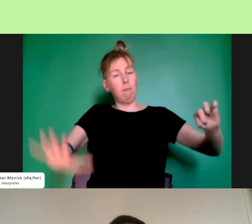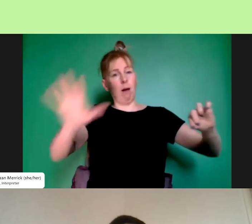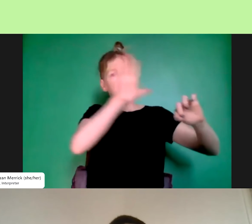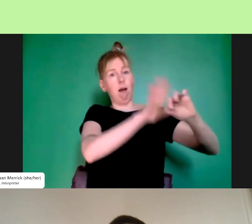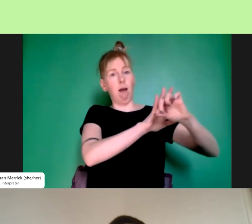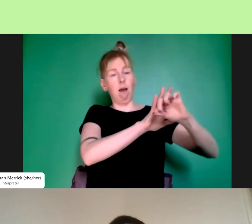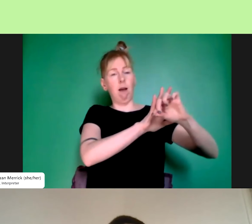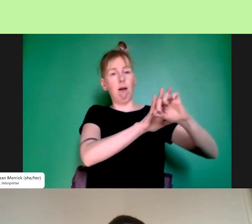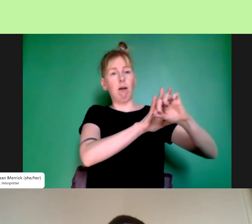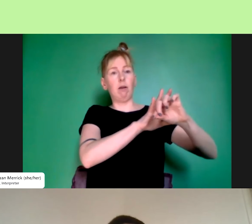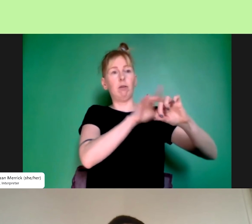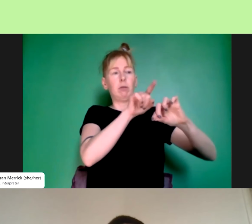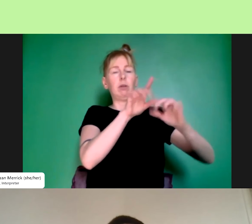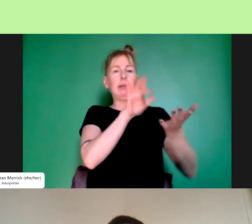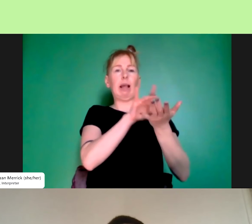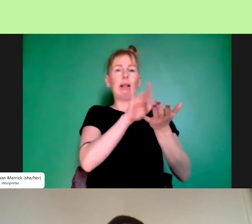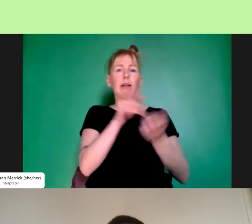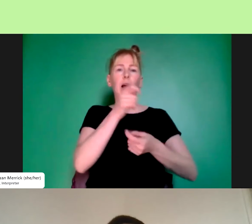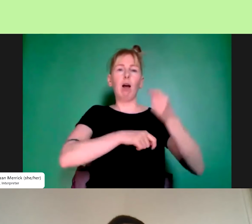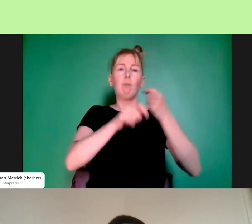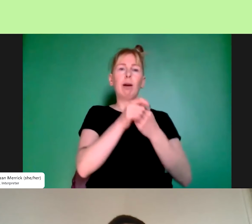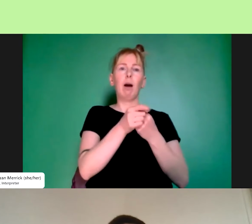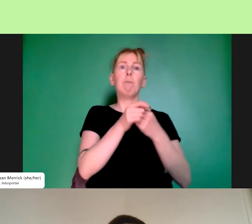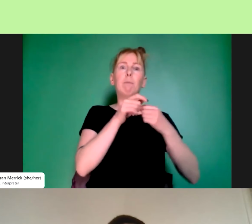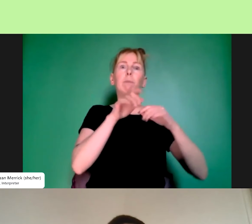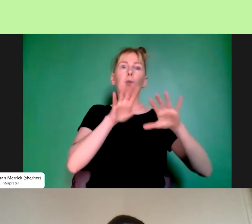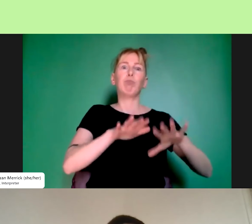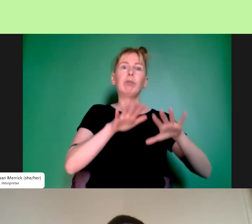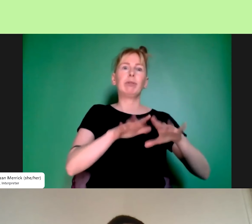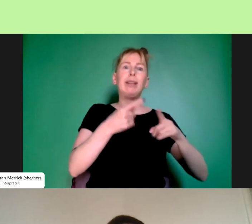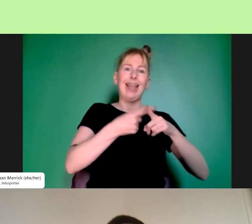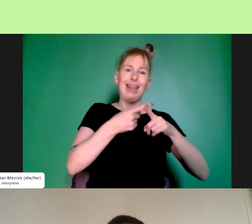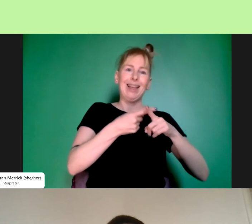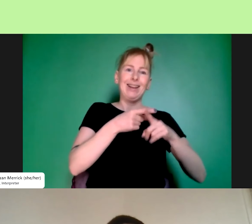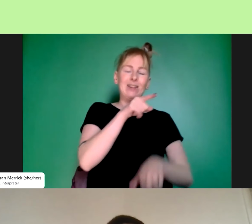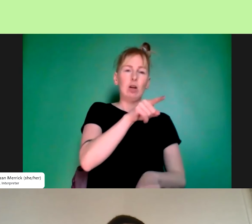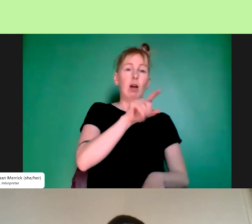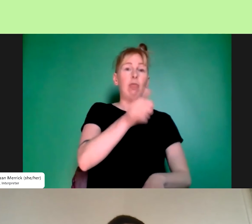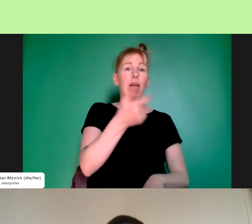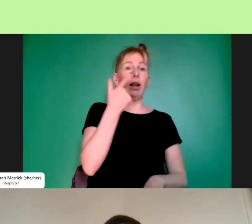this, this shape, we’re able to then rule very, very wide landmasses and many people.